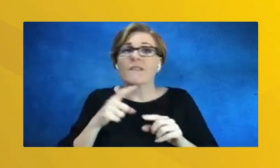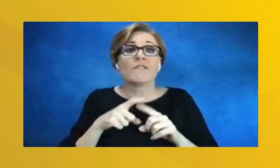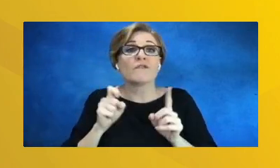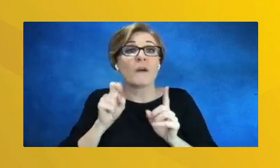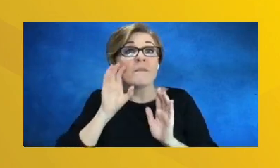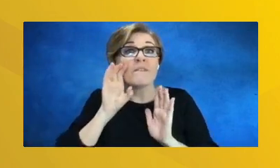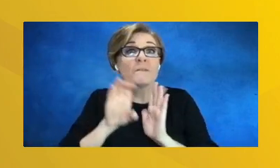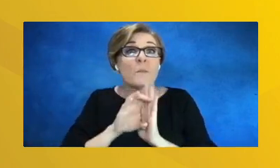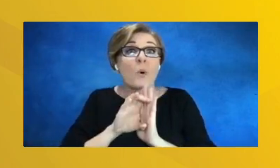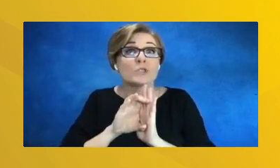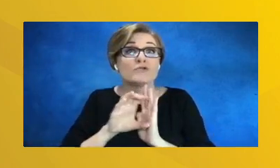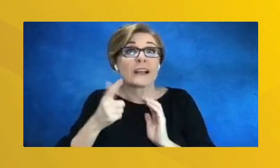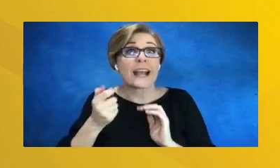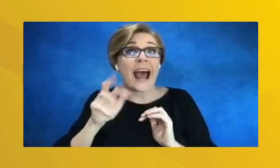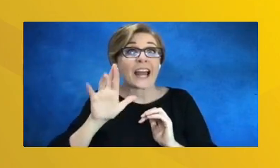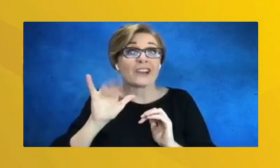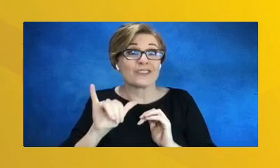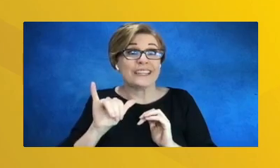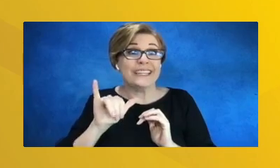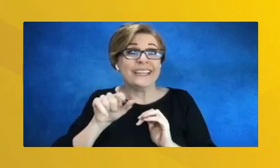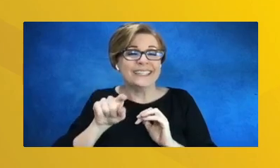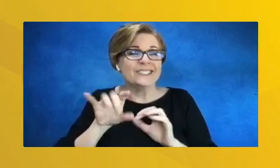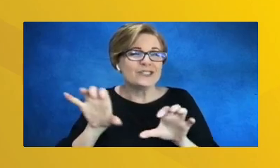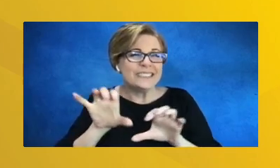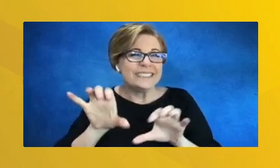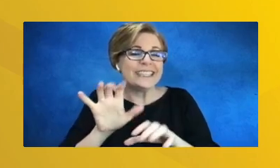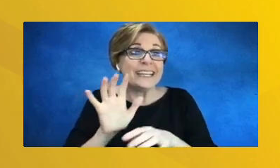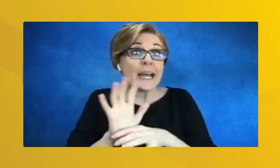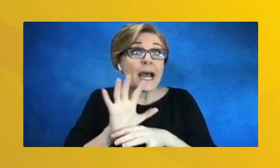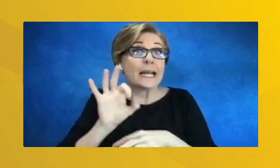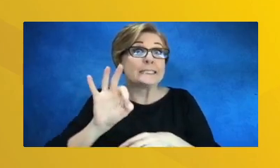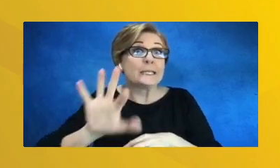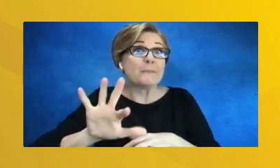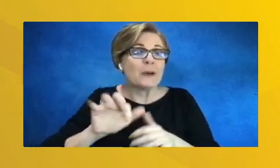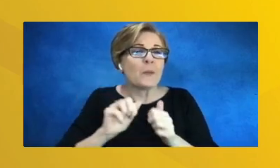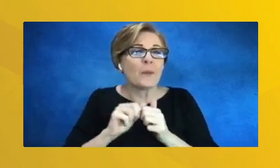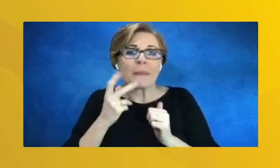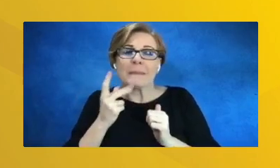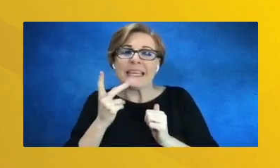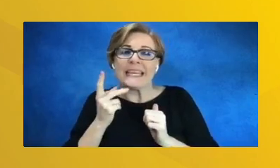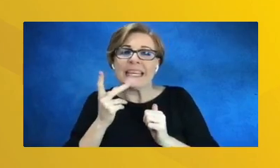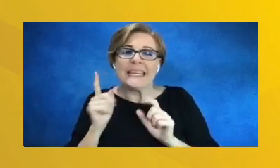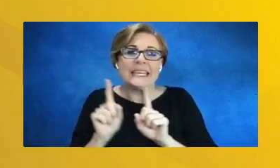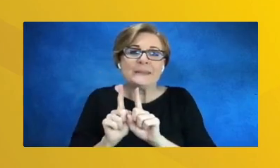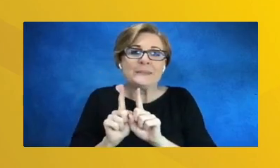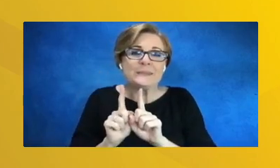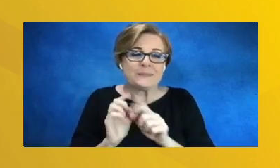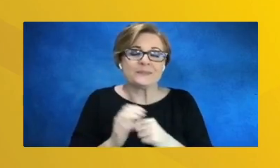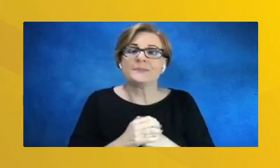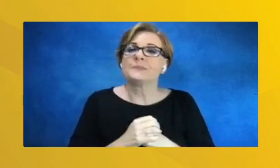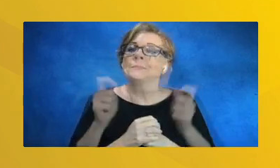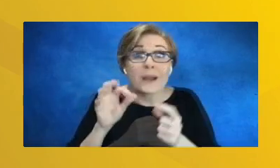So let's see if we can see that now.